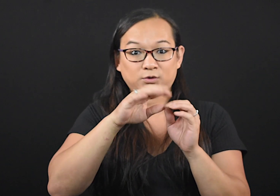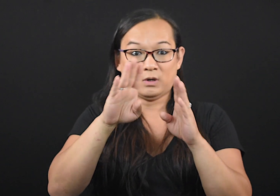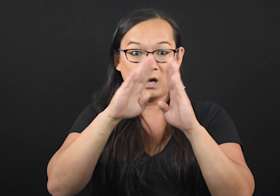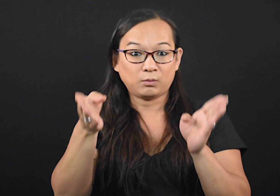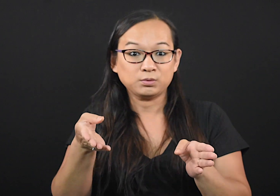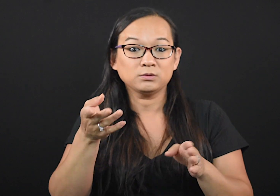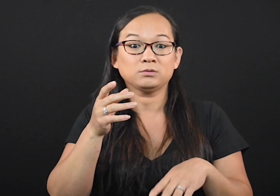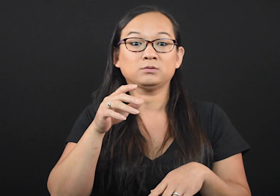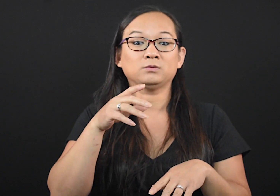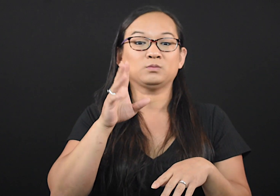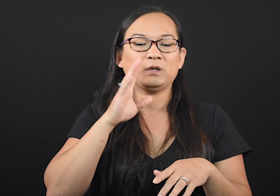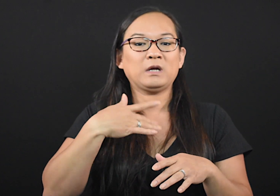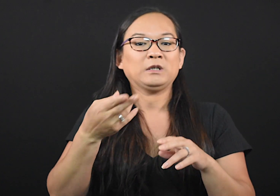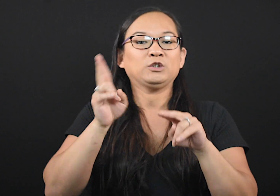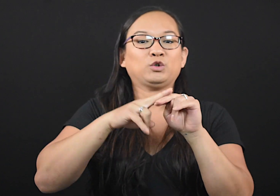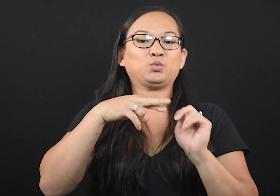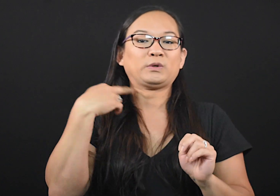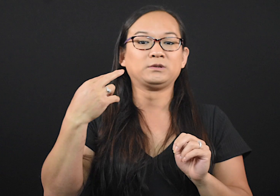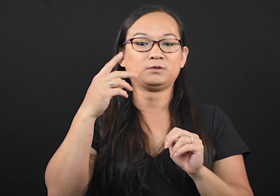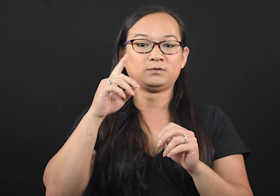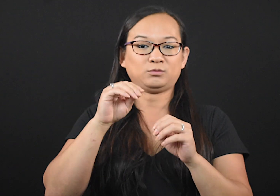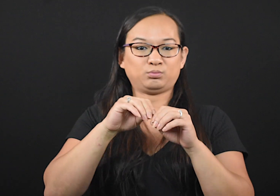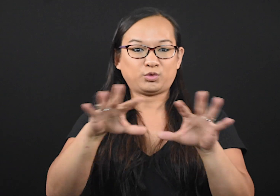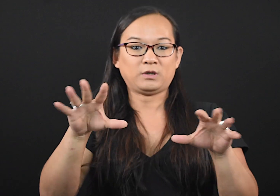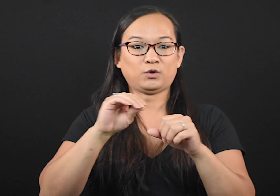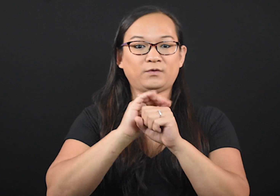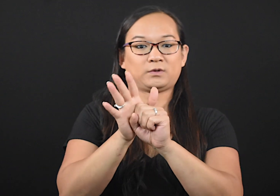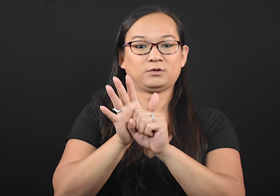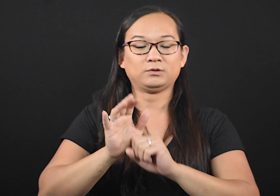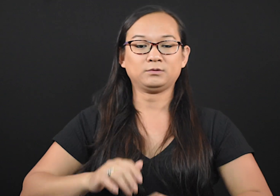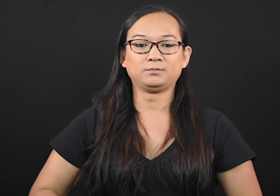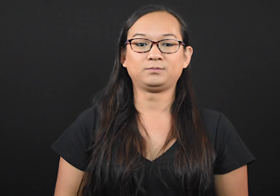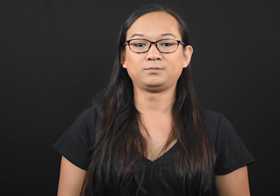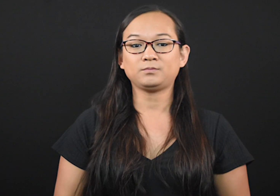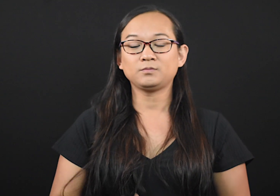your home can increase the risk of spreading COVID-19.